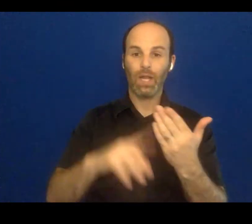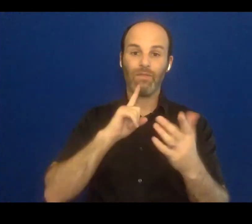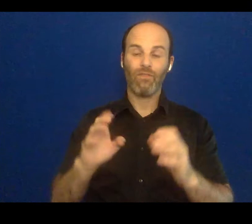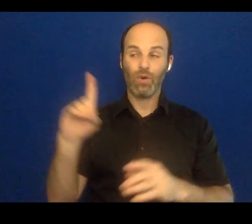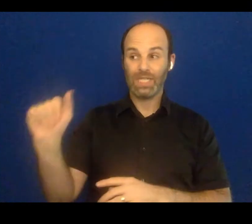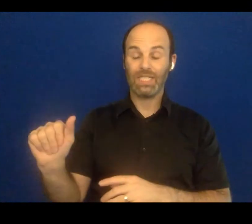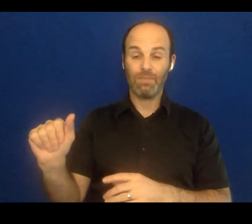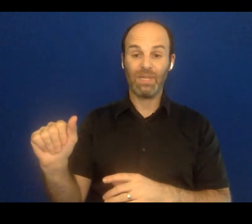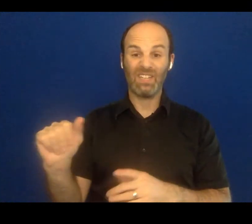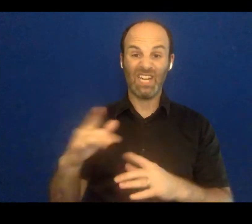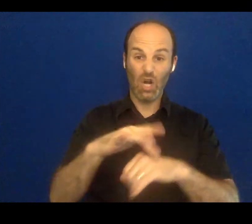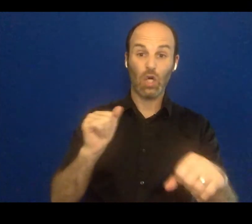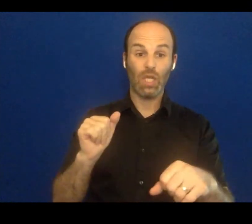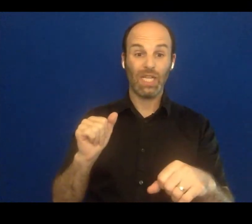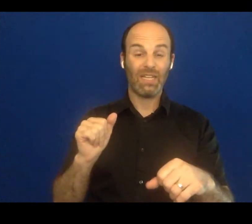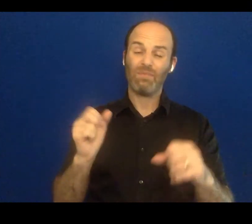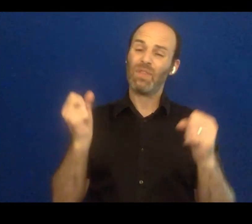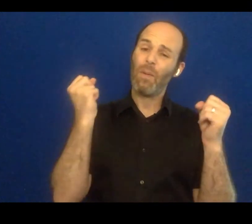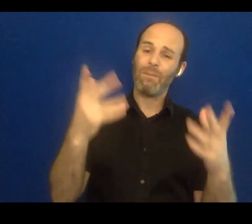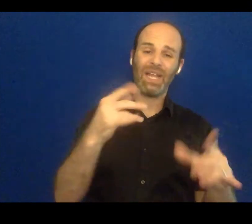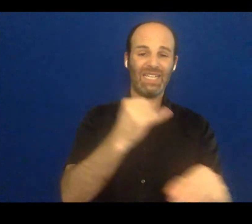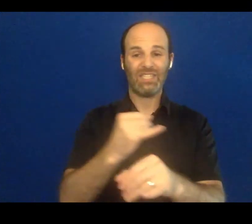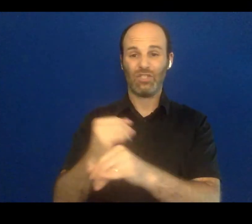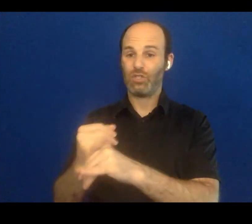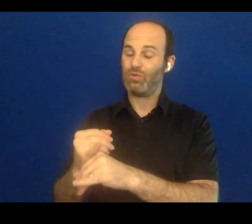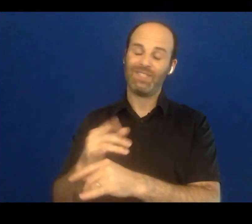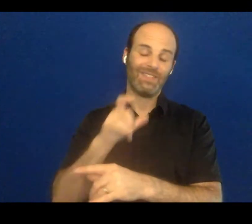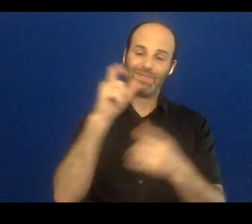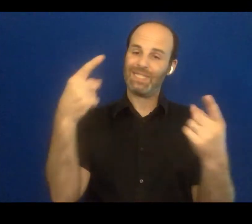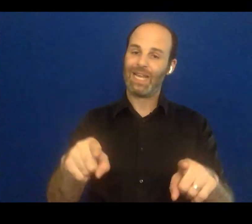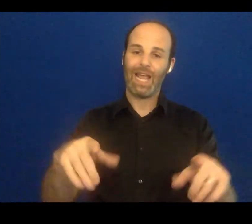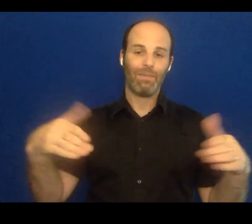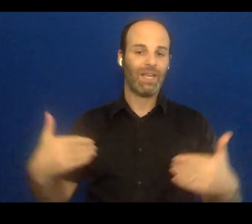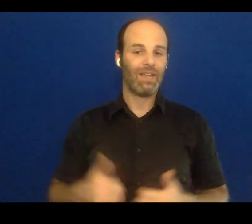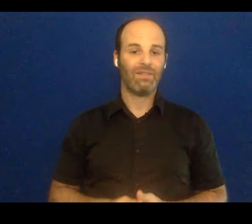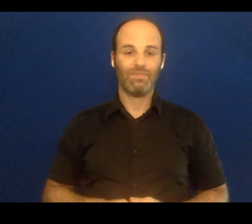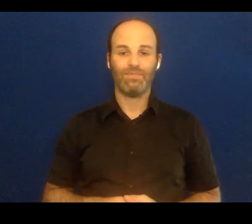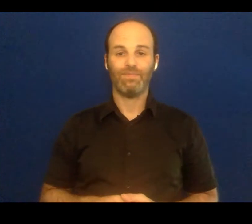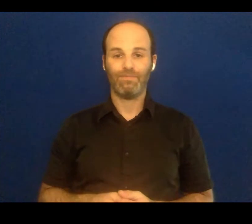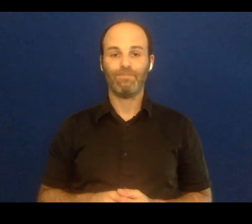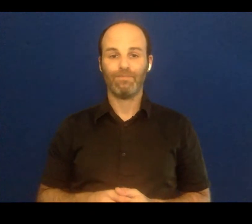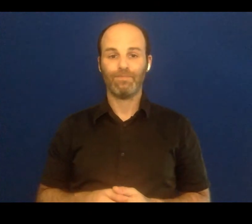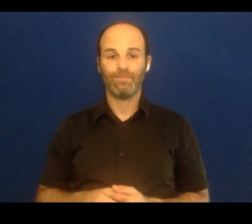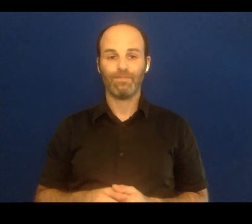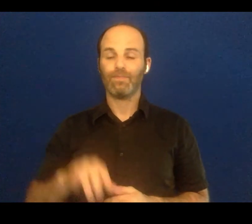EMBEDDED EARLY AND RECOGNIZING SO MANY INSTITUTIONS WHERE THAT IS NOT HAPPENING YET.